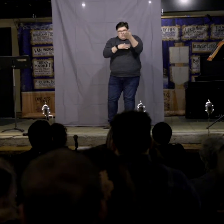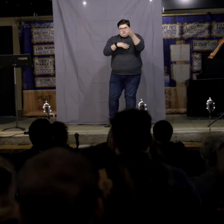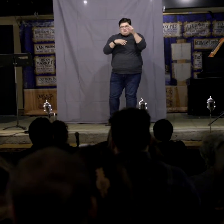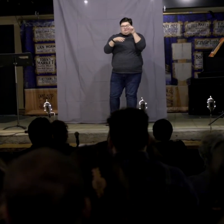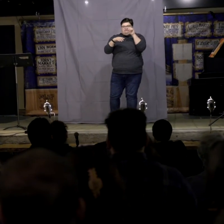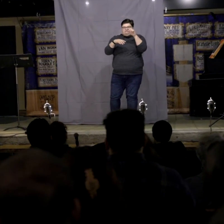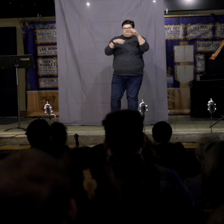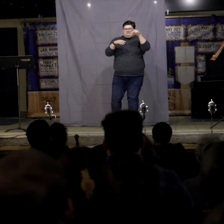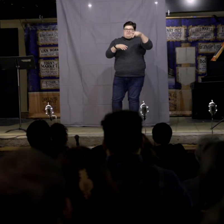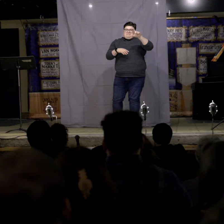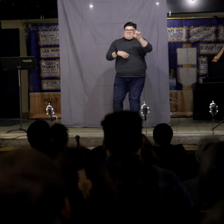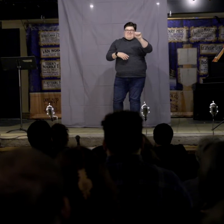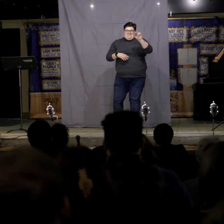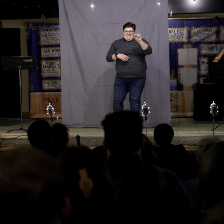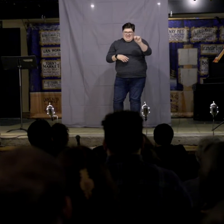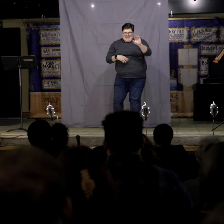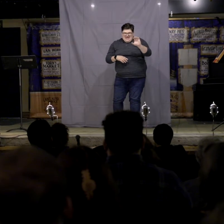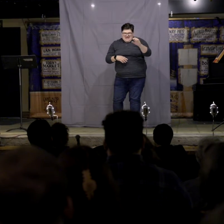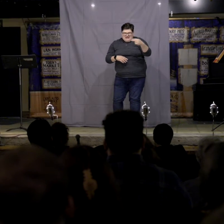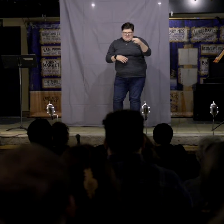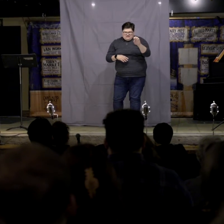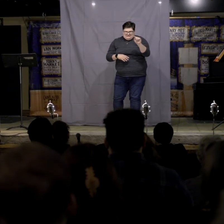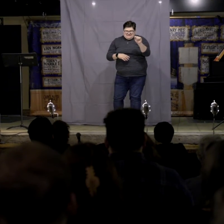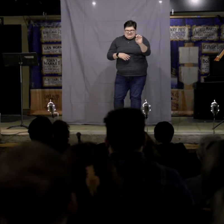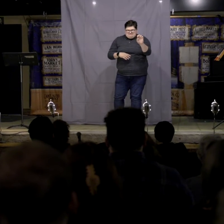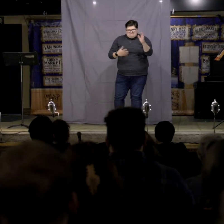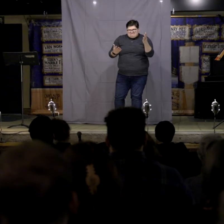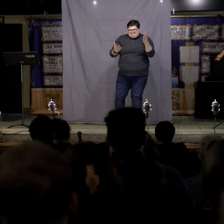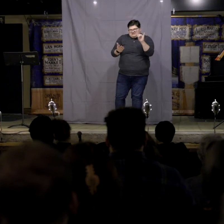called a planchette.